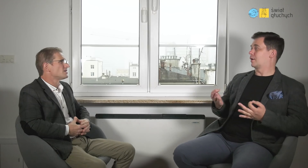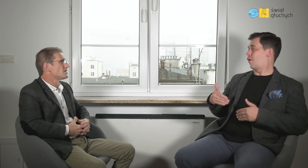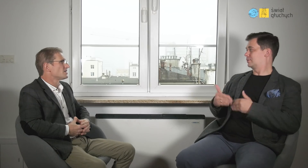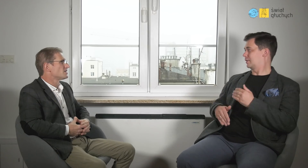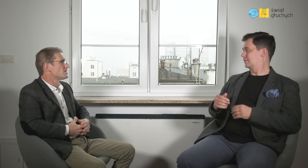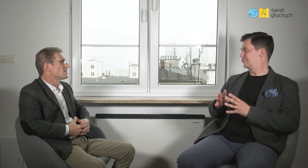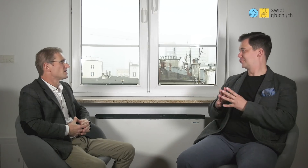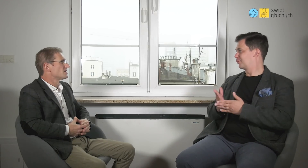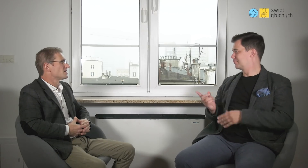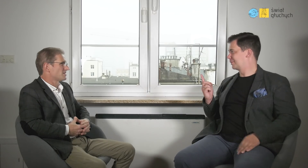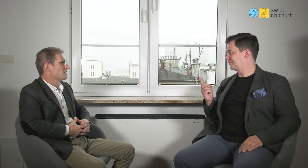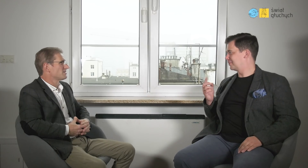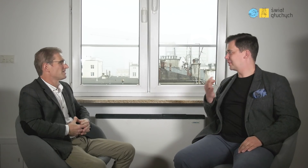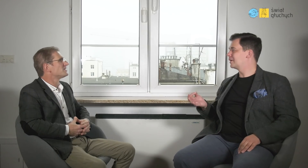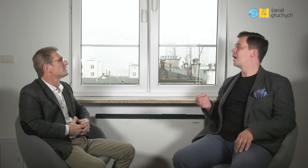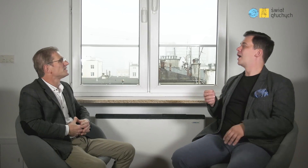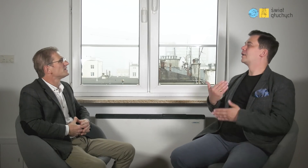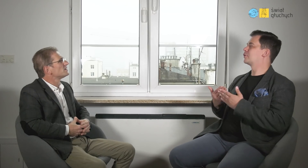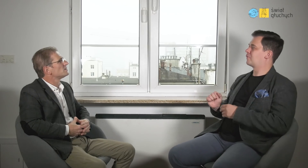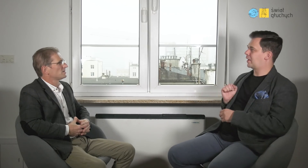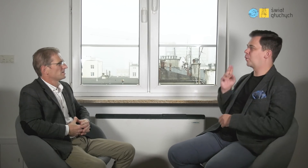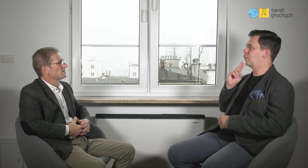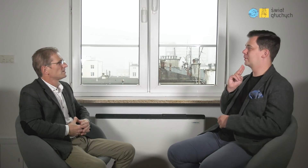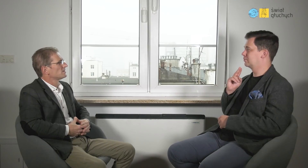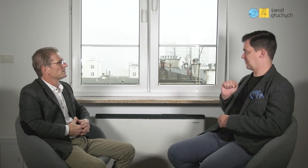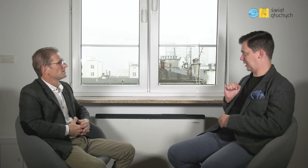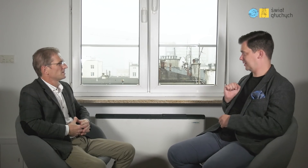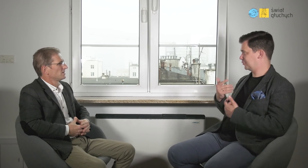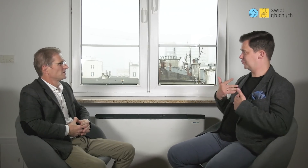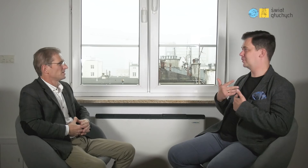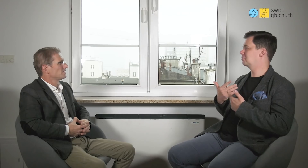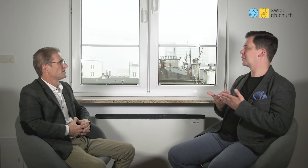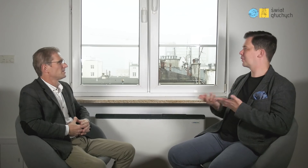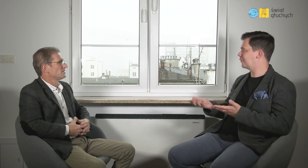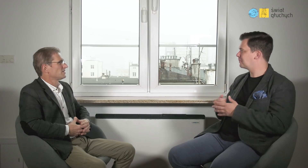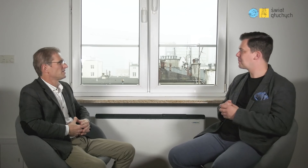Last question, why is it cool to be deaf?